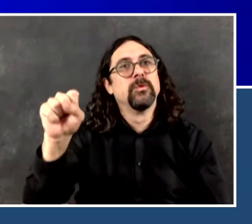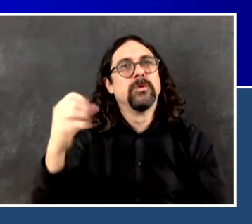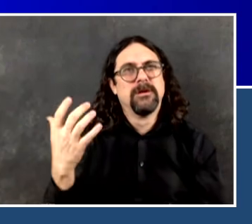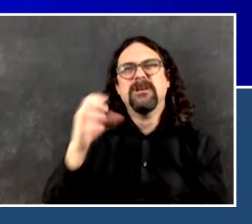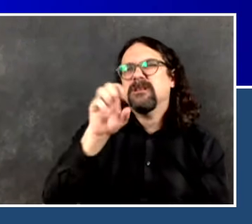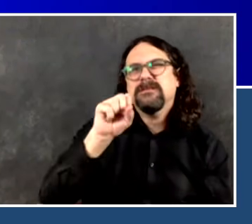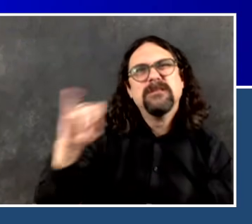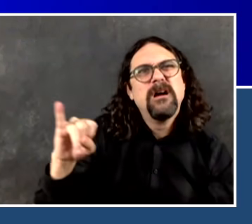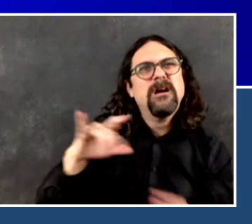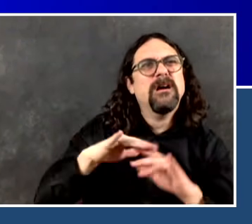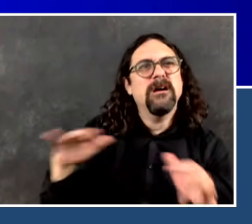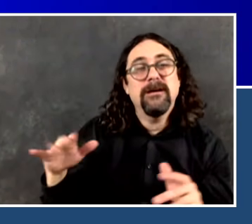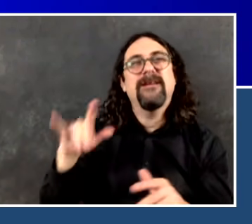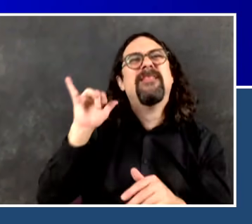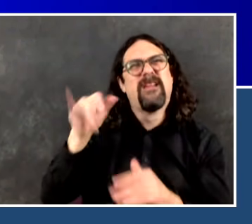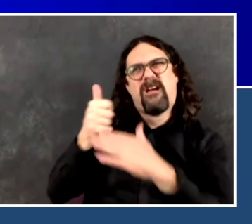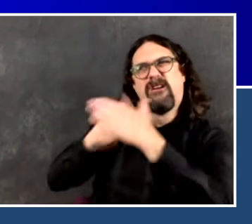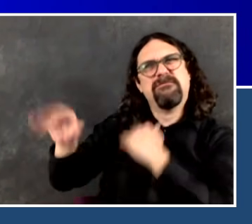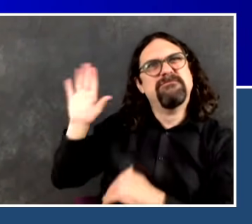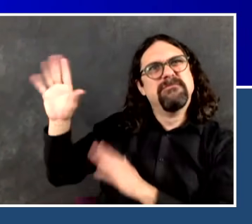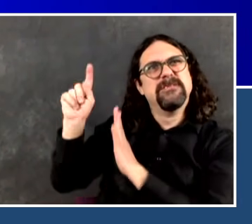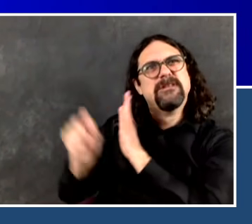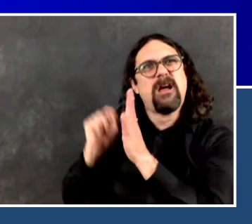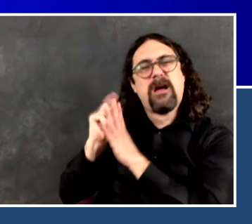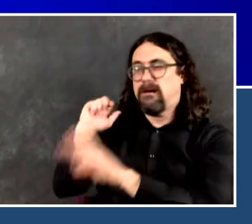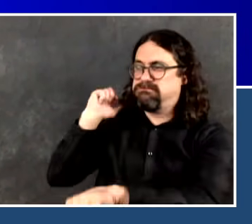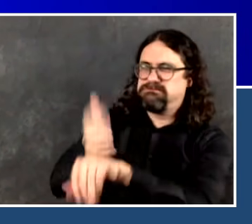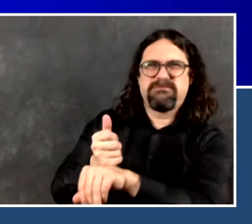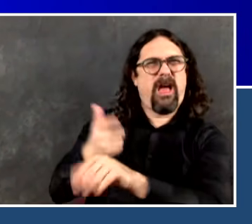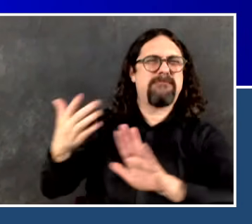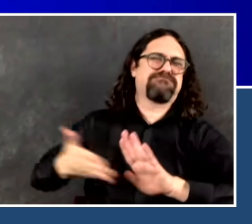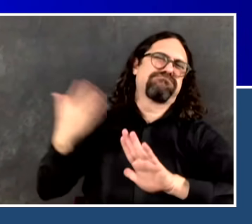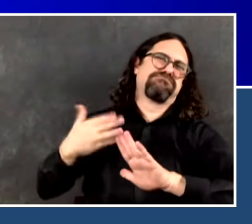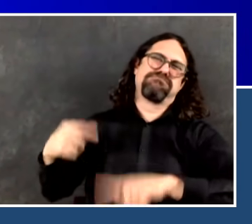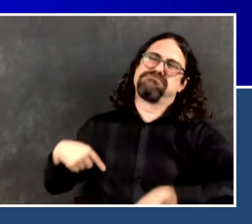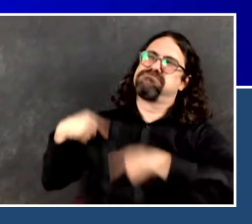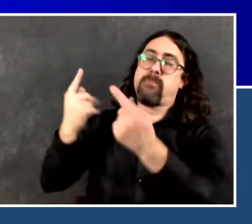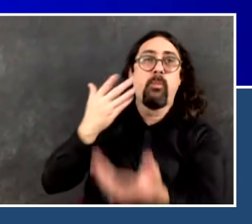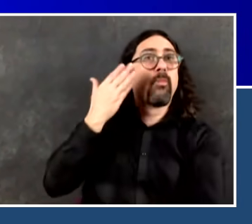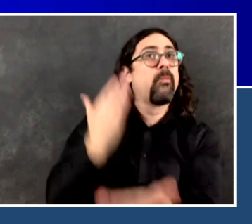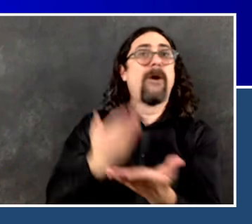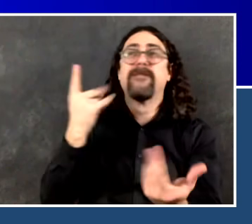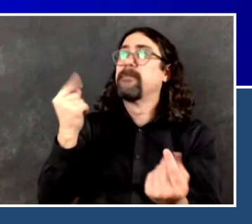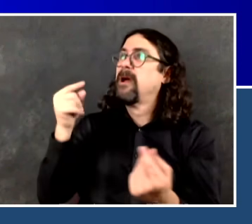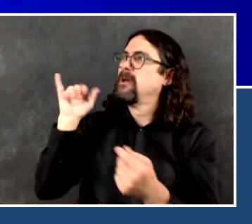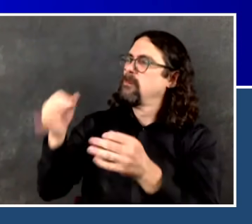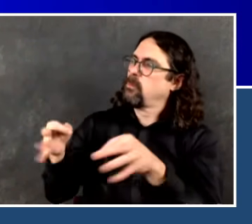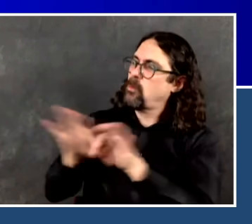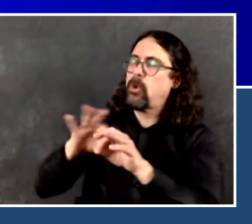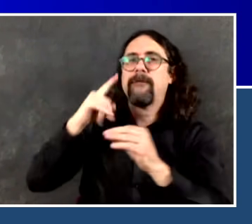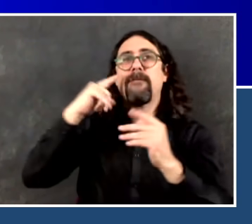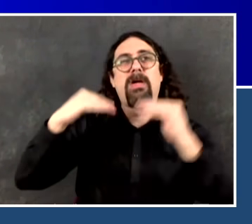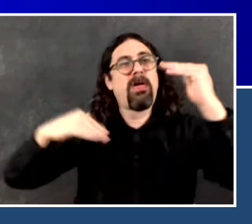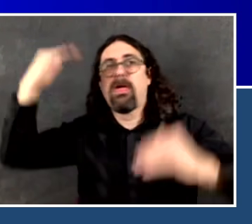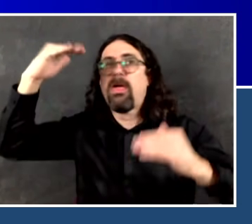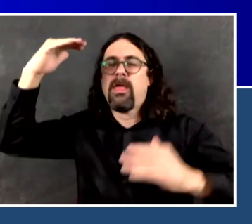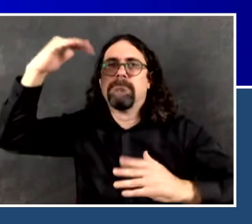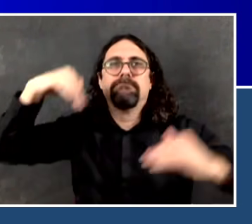WE NEED TO BUILD A GROUP OF PEOPLE TO HELP US COME UP WITH THE SAME